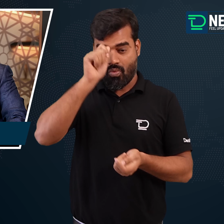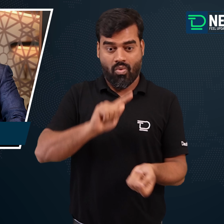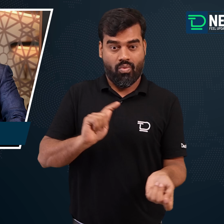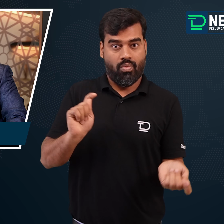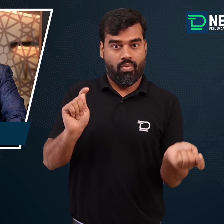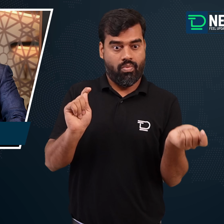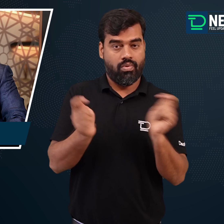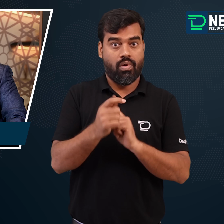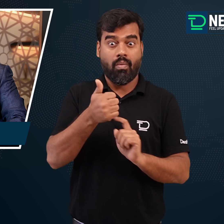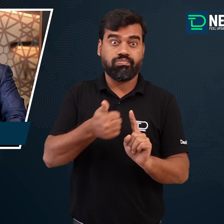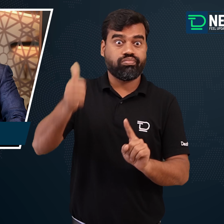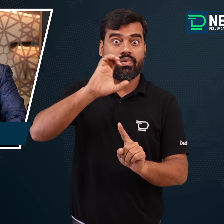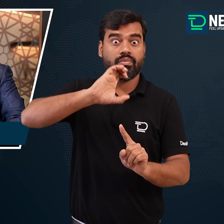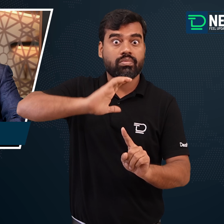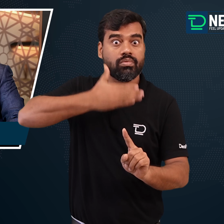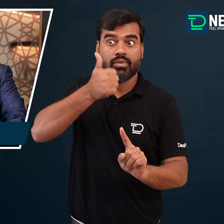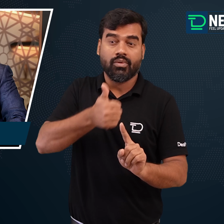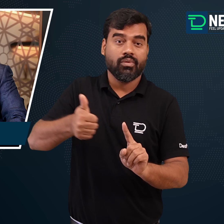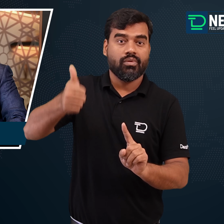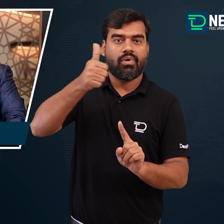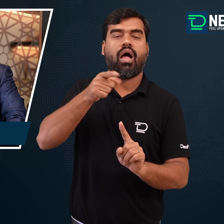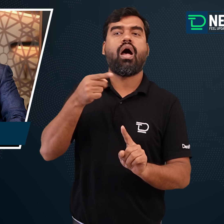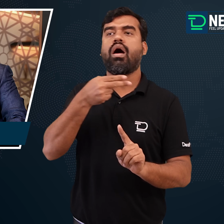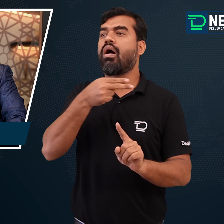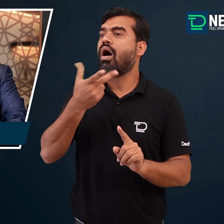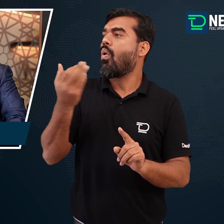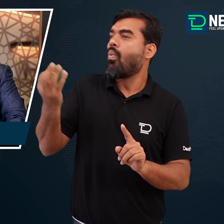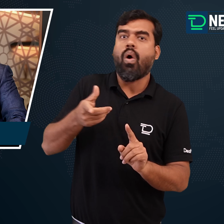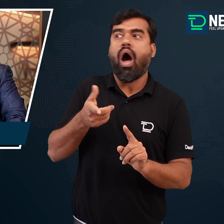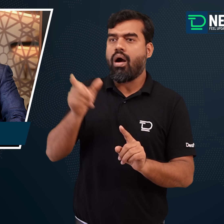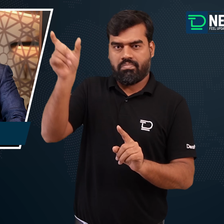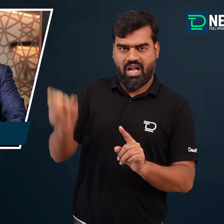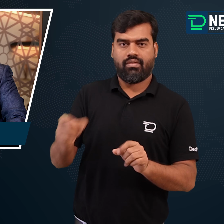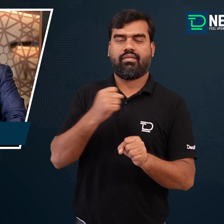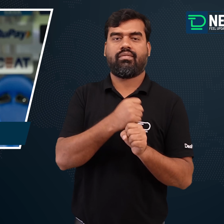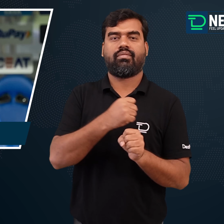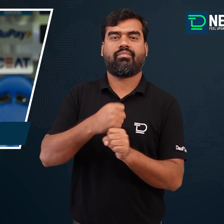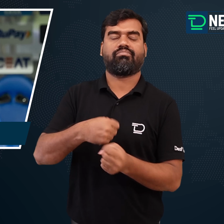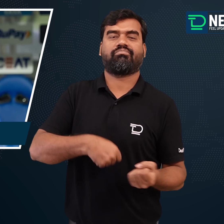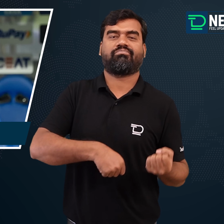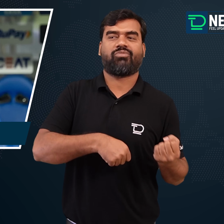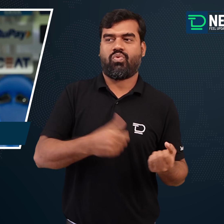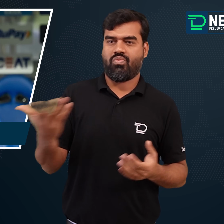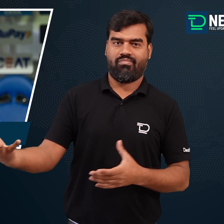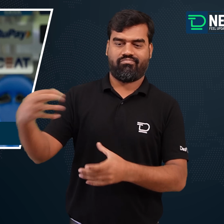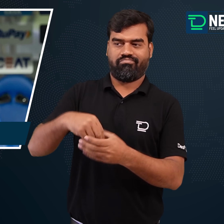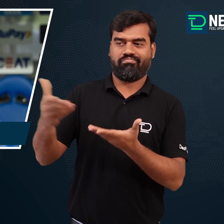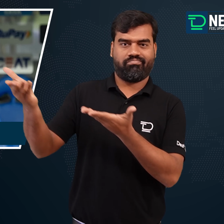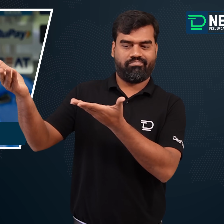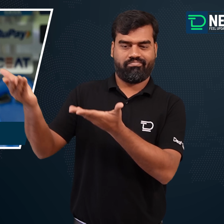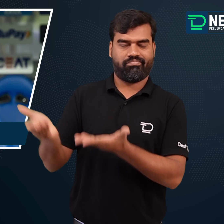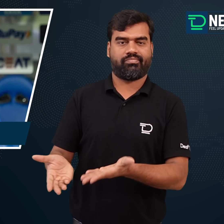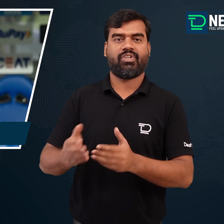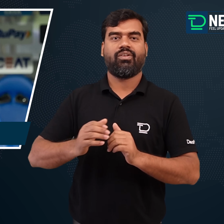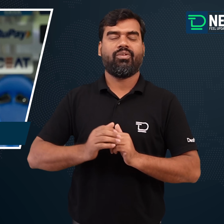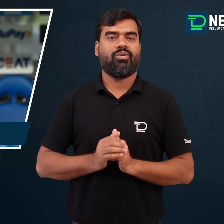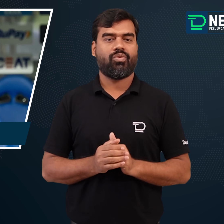that Gautam Gambhir has been named Indian cricket team's next head coach.